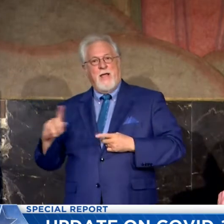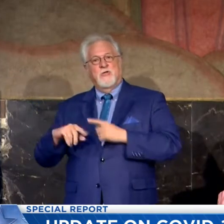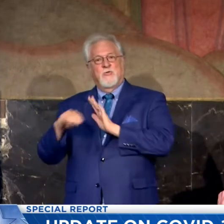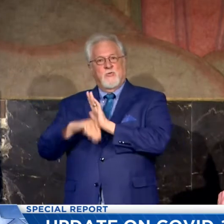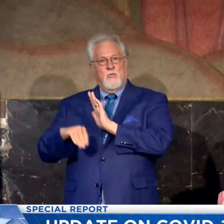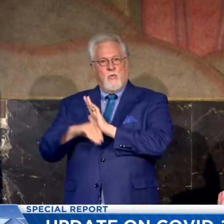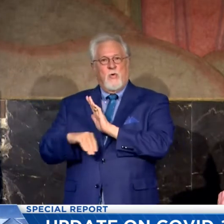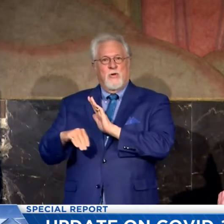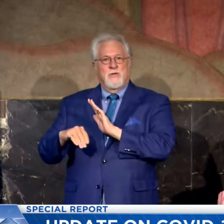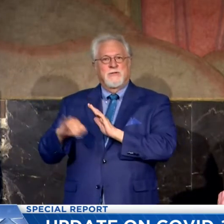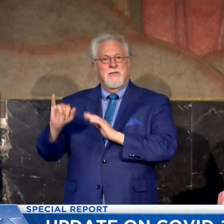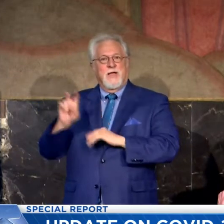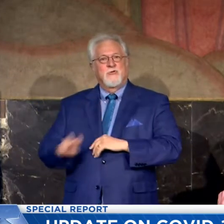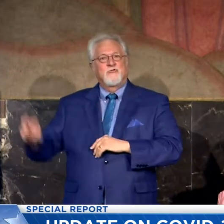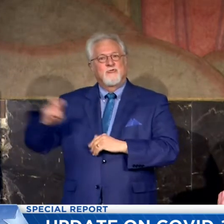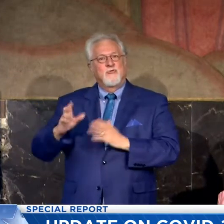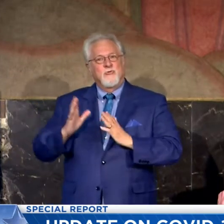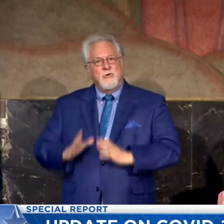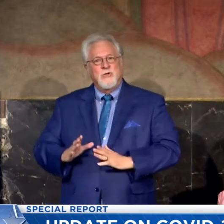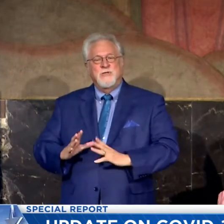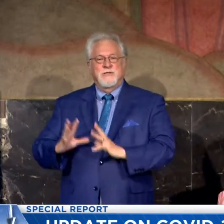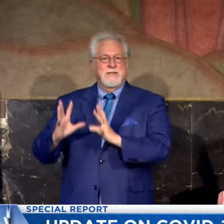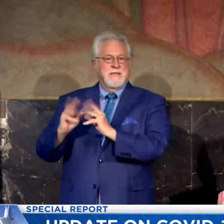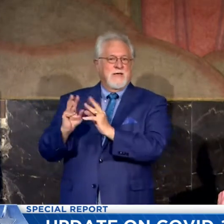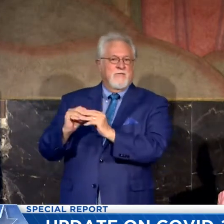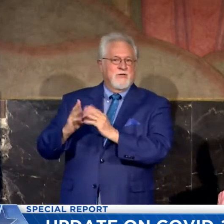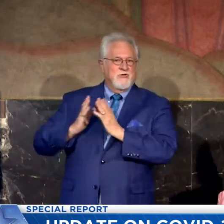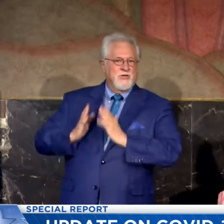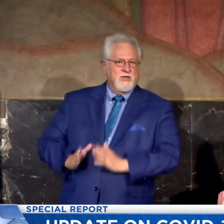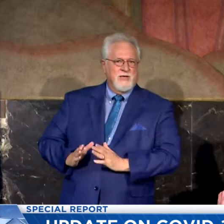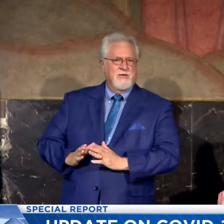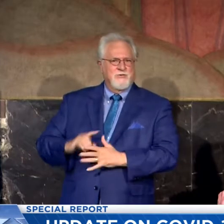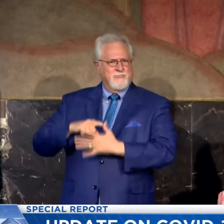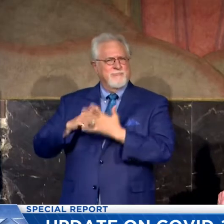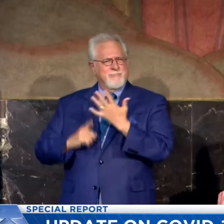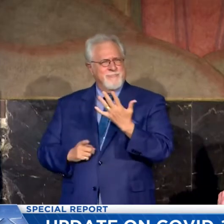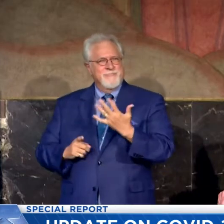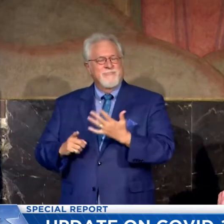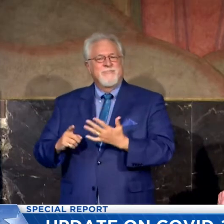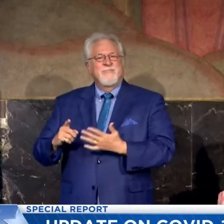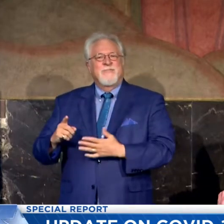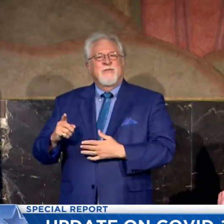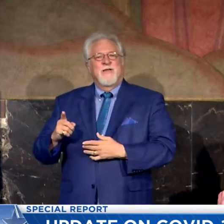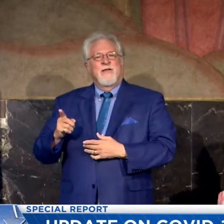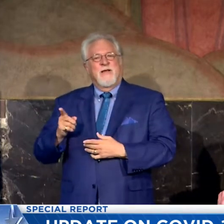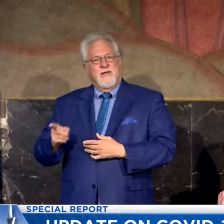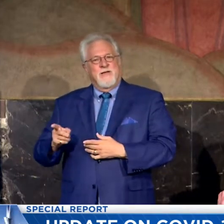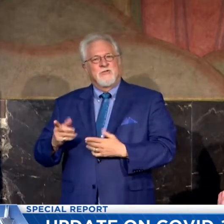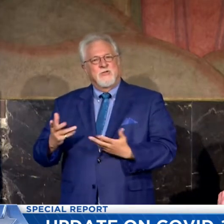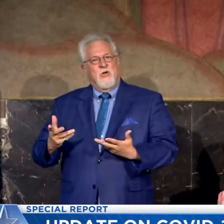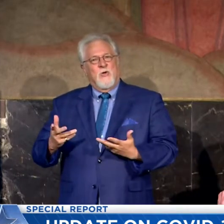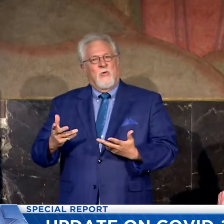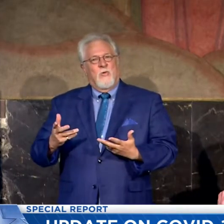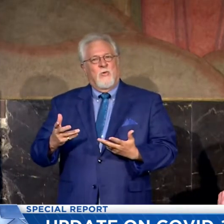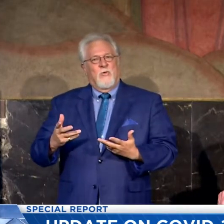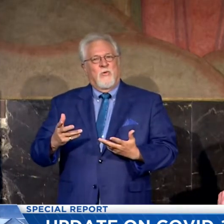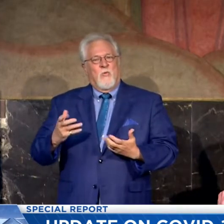BE SAFE, THAT'S NUMBER ONE. BUT TO FEEL SAFE AND RETURN TO NEW ORLEANS AS TOURISTS AND